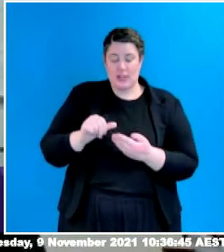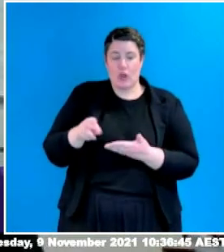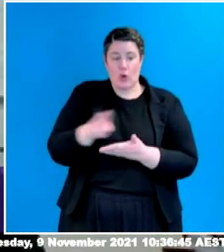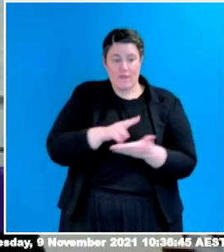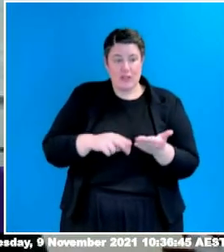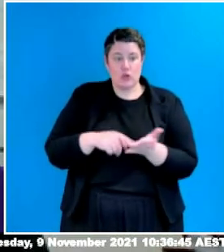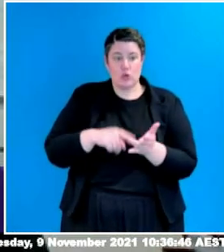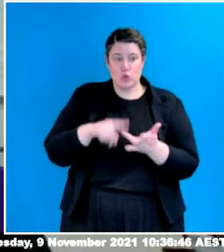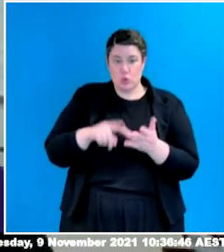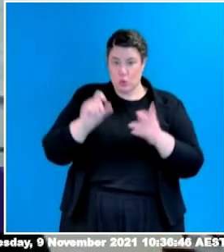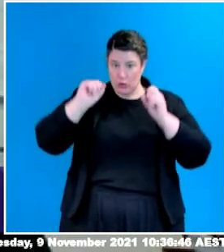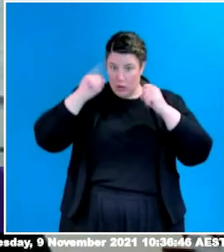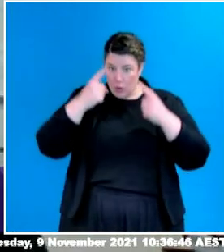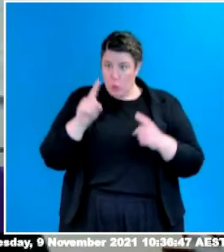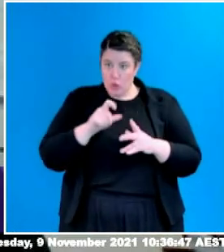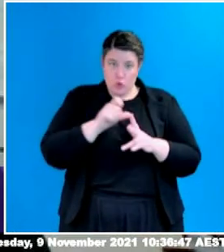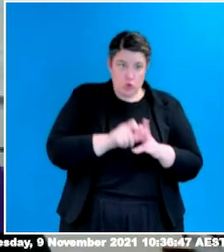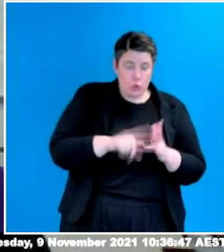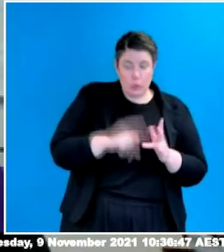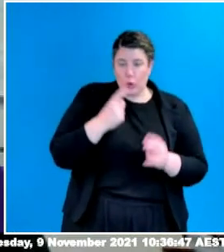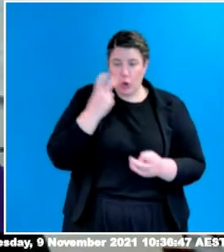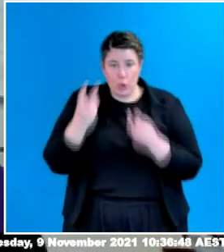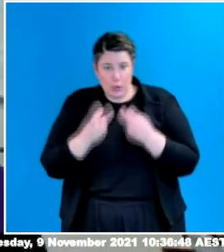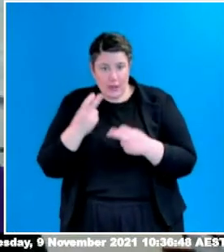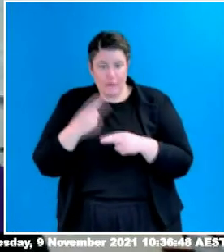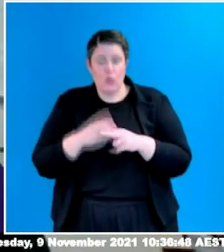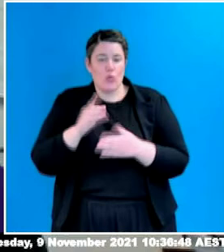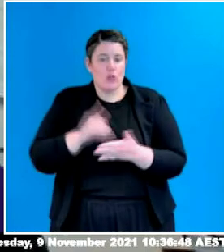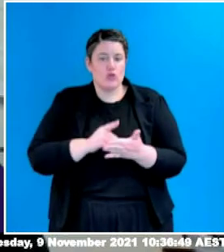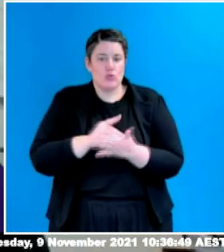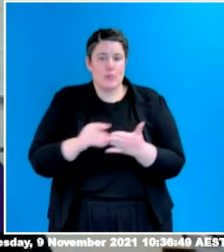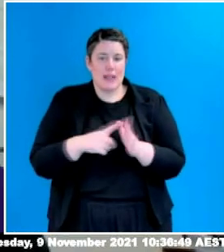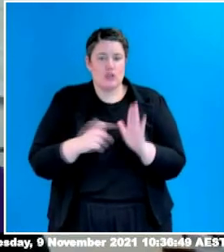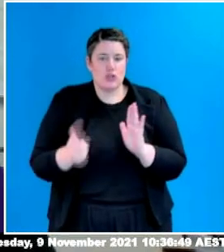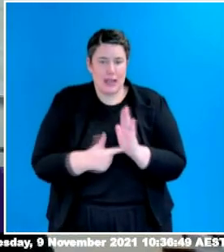interpret what you are doing and what you are looking for in terms of the Discrimination Act.